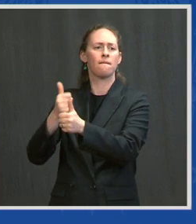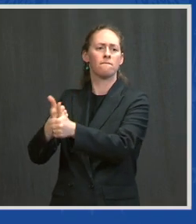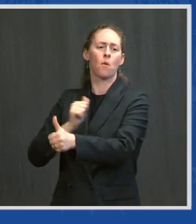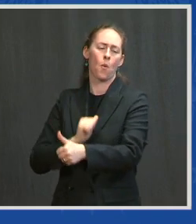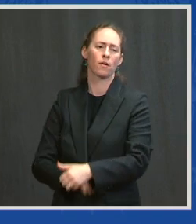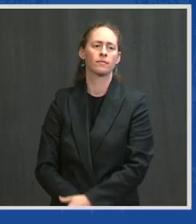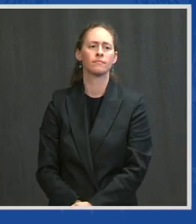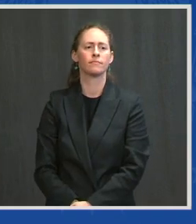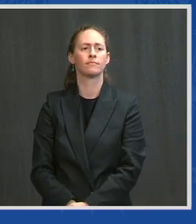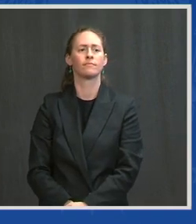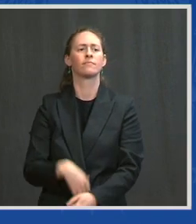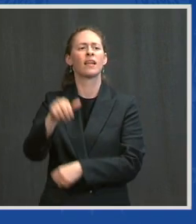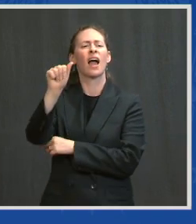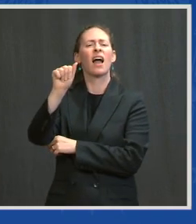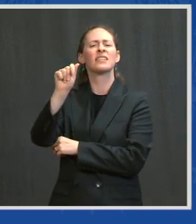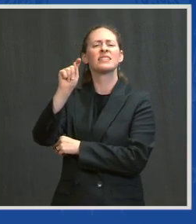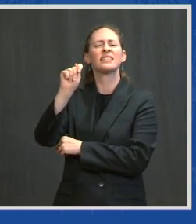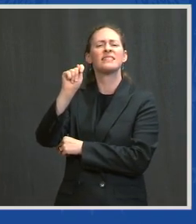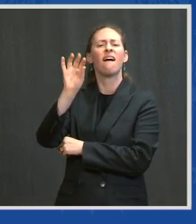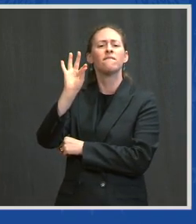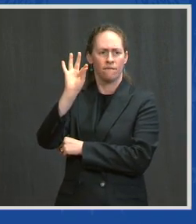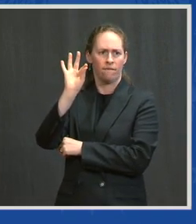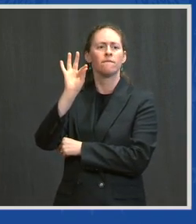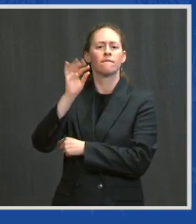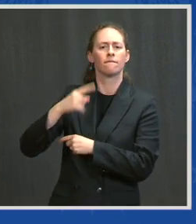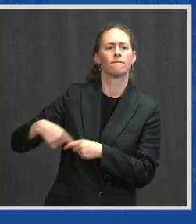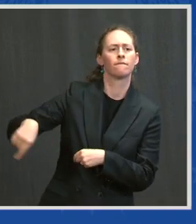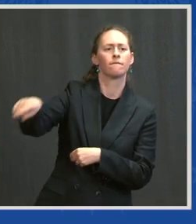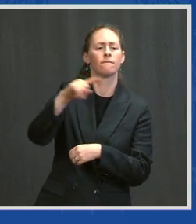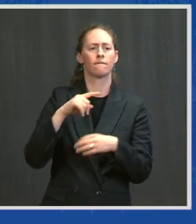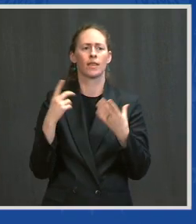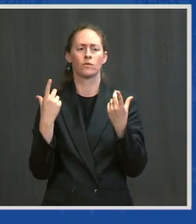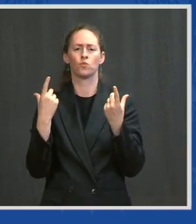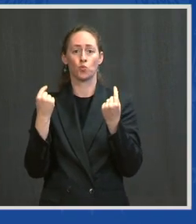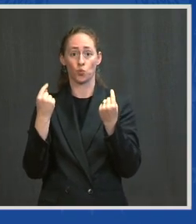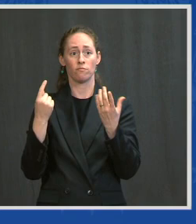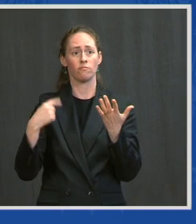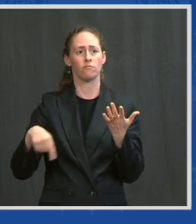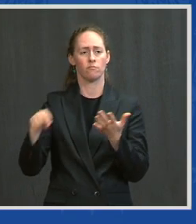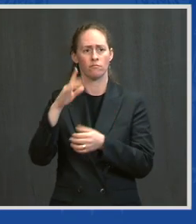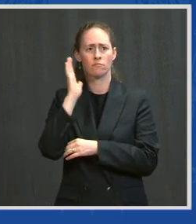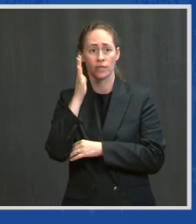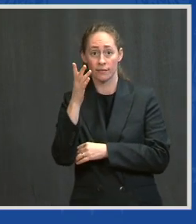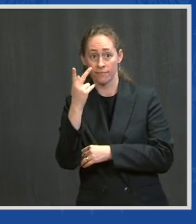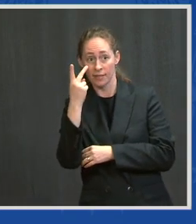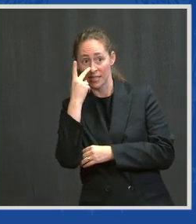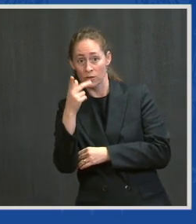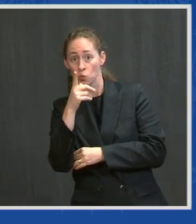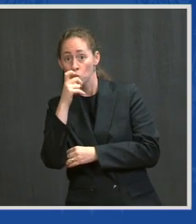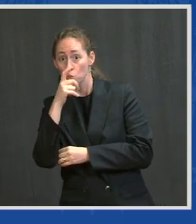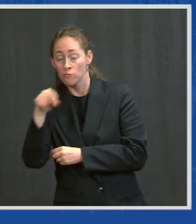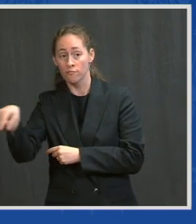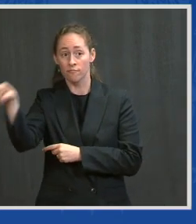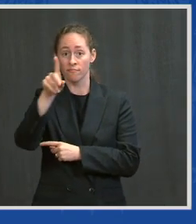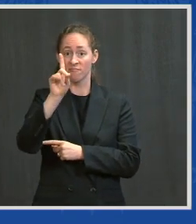the licenses of dealers that willfully violate the law by failing to conduct required background checks,